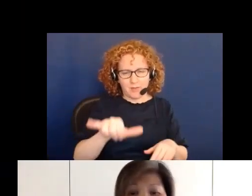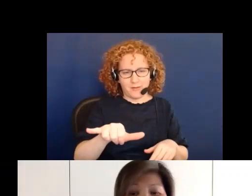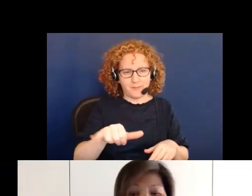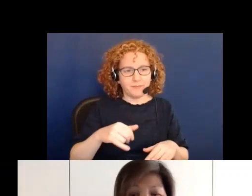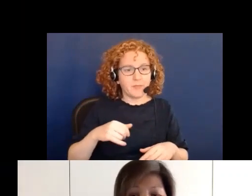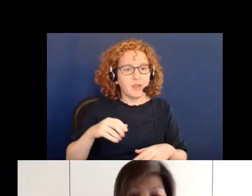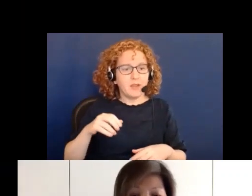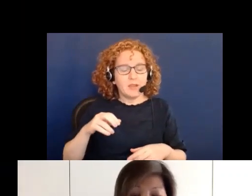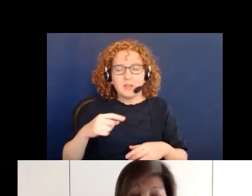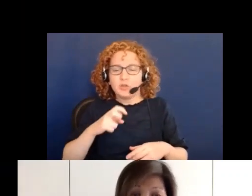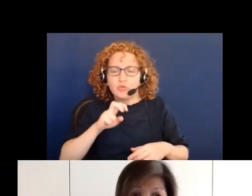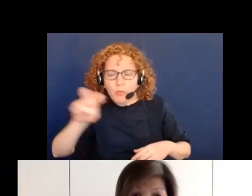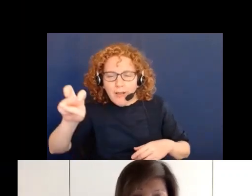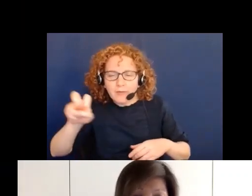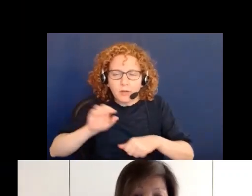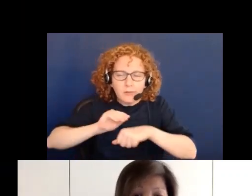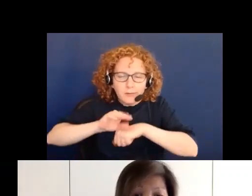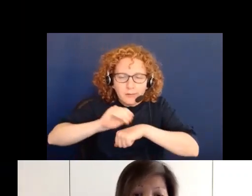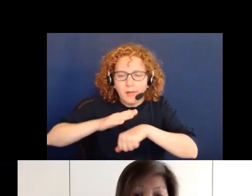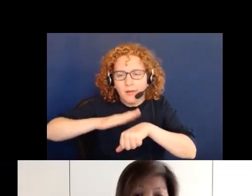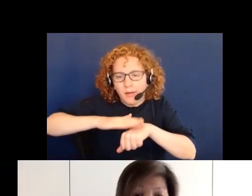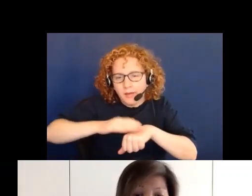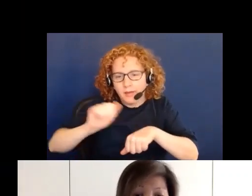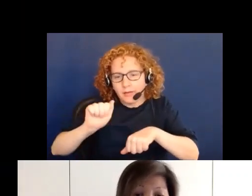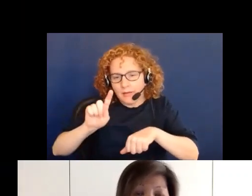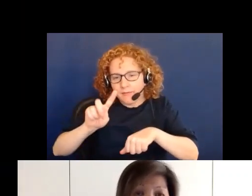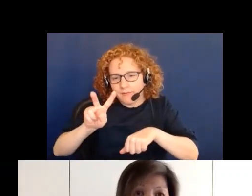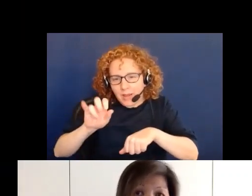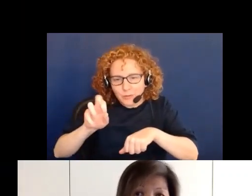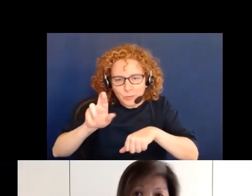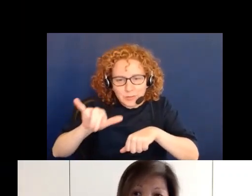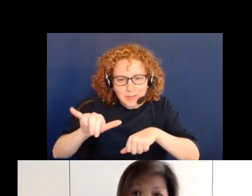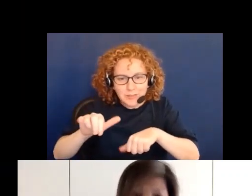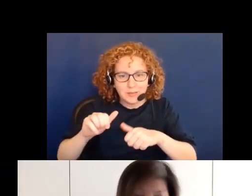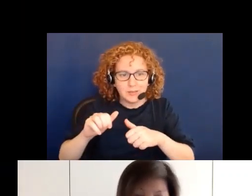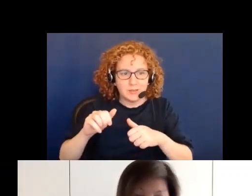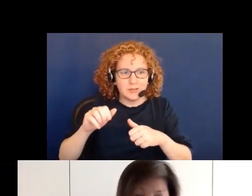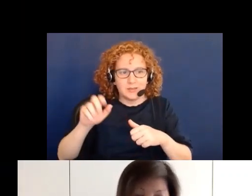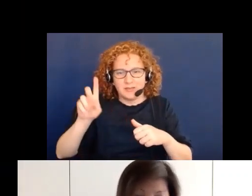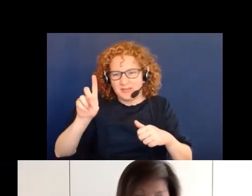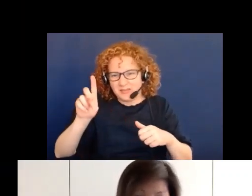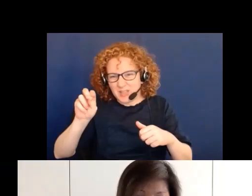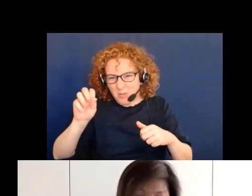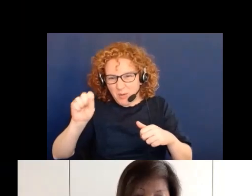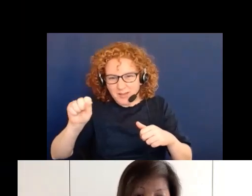complying with your state and local mandates are all equally vexing to all of us and then